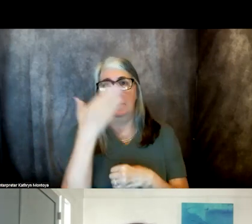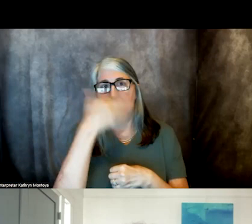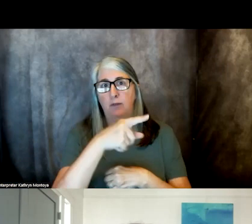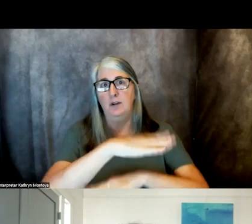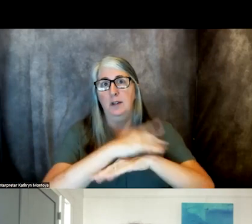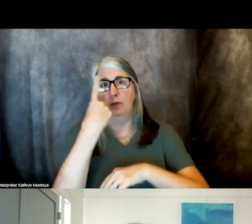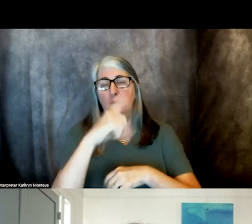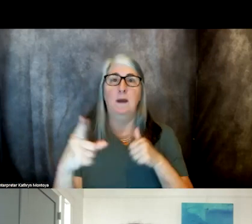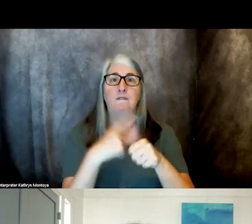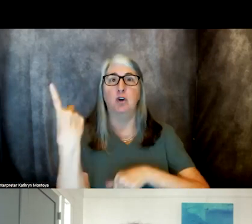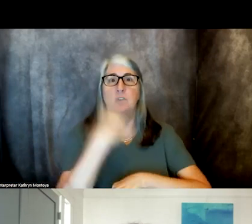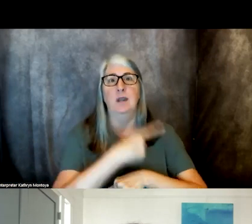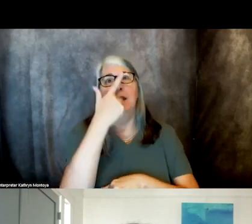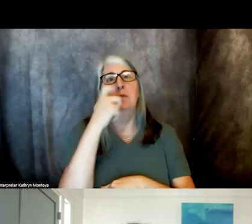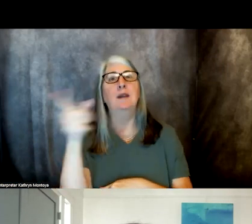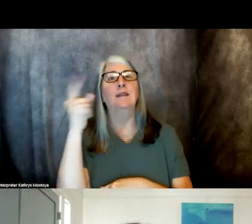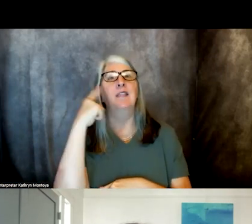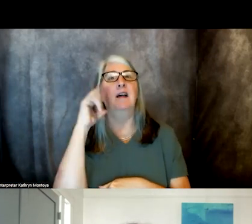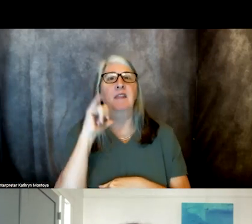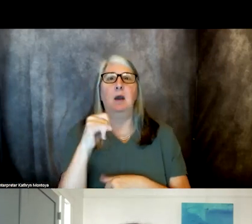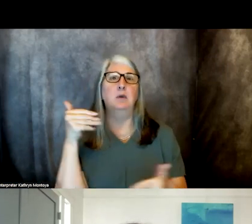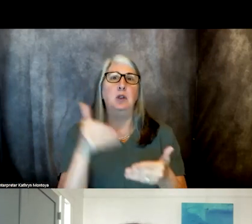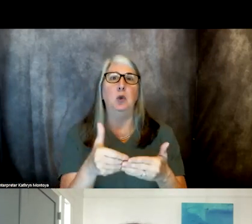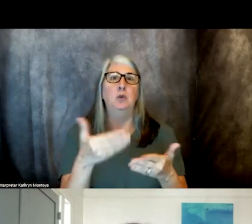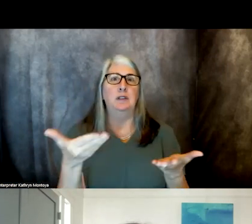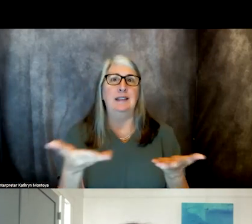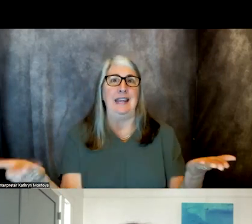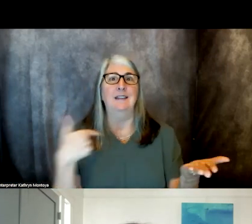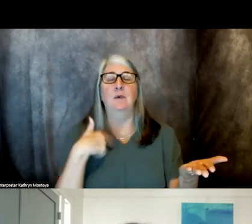CLOSEST THING I WAS HIRED TO DO. IN OTHER WAYS, I WAS